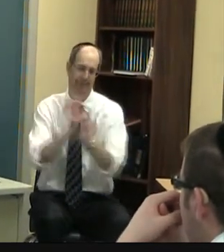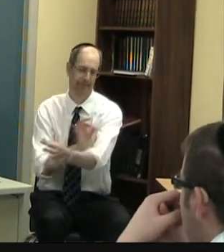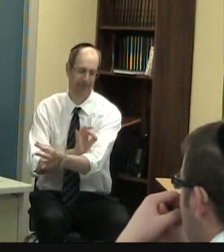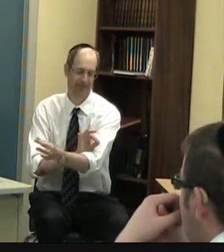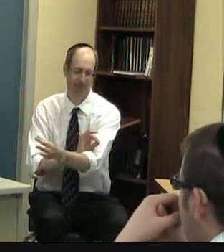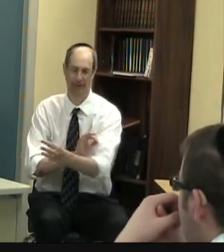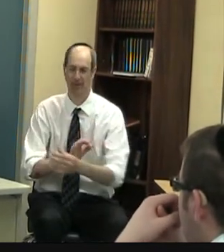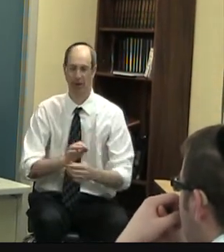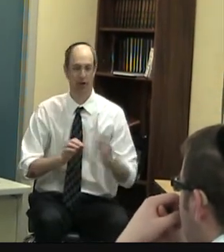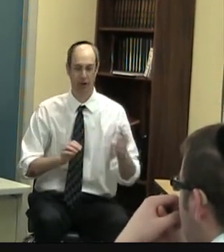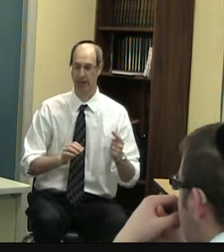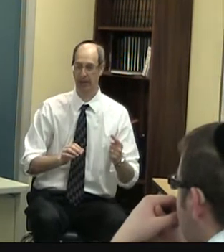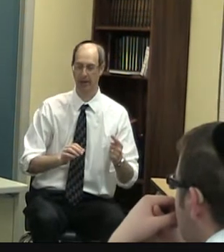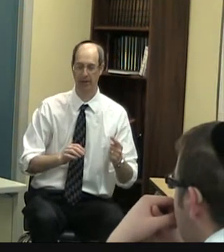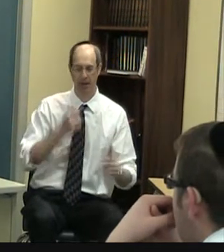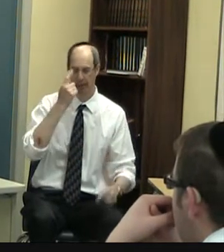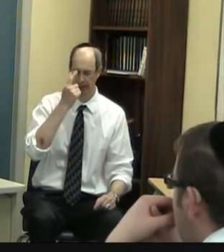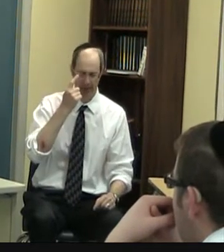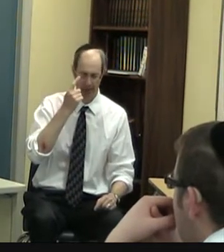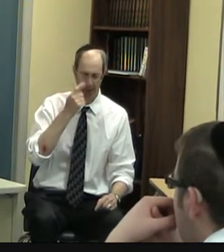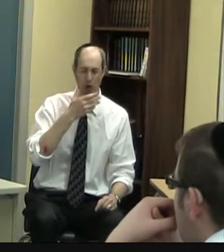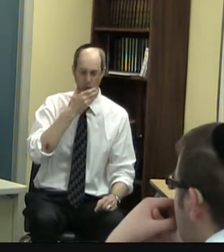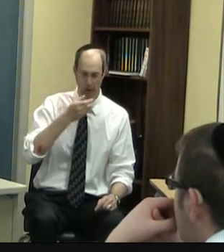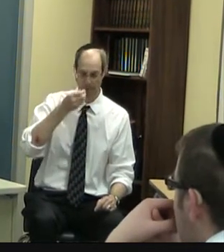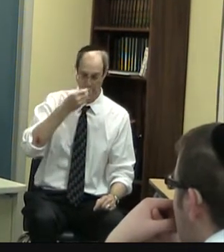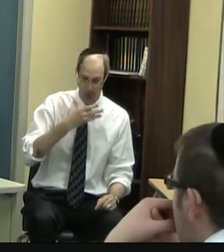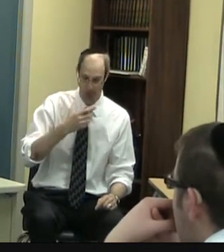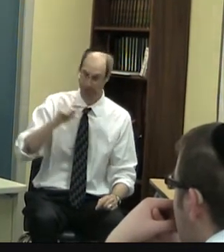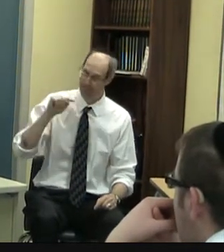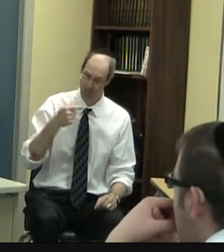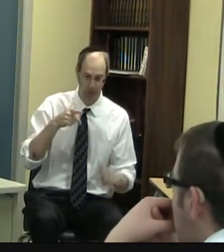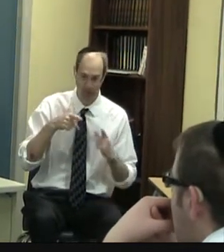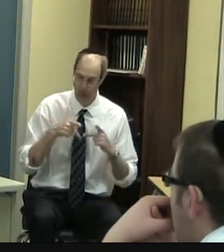So the facet says you know he's thinking they're ever told me first opportunity sort of a weird